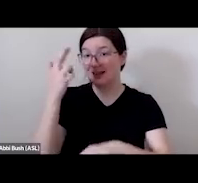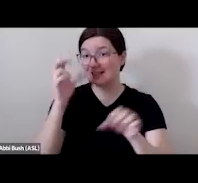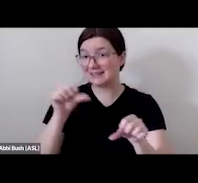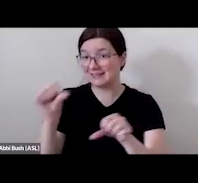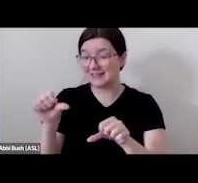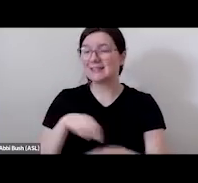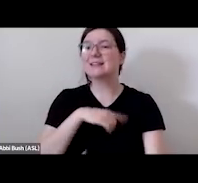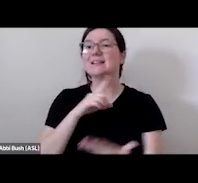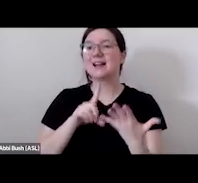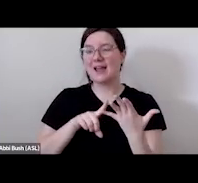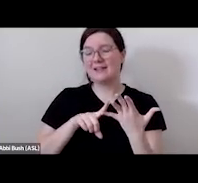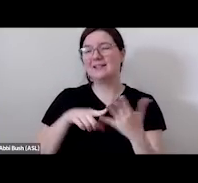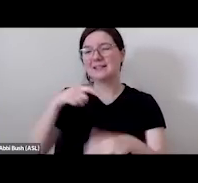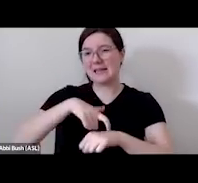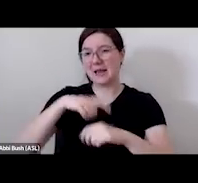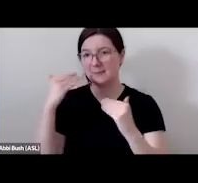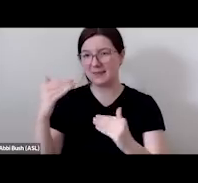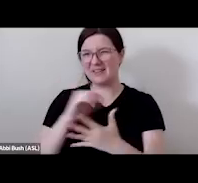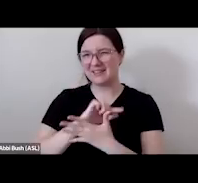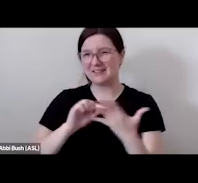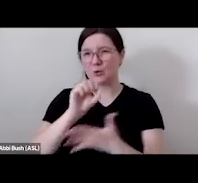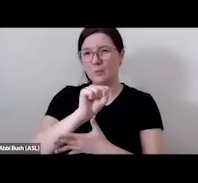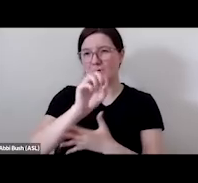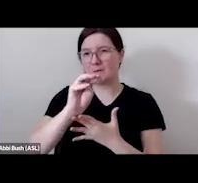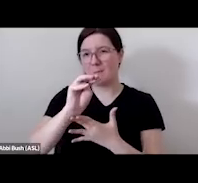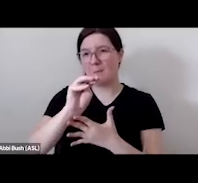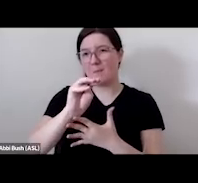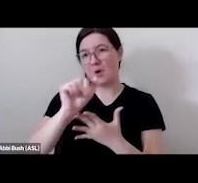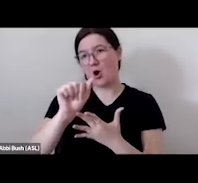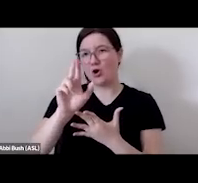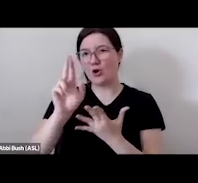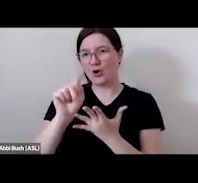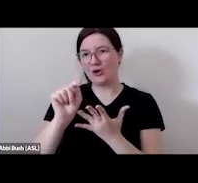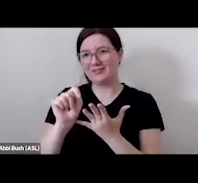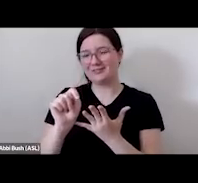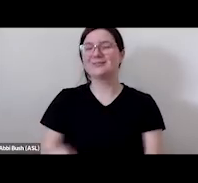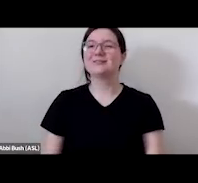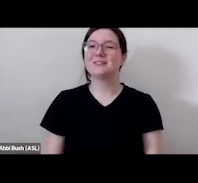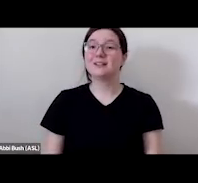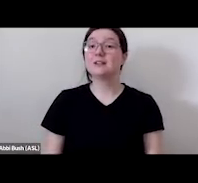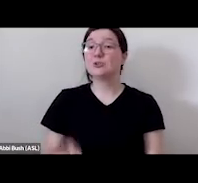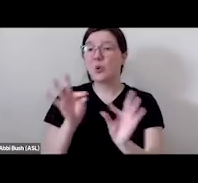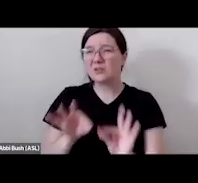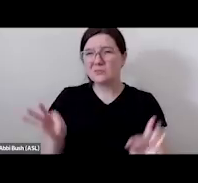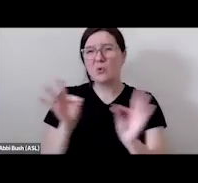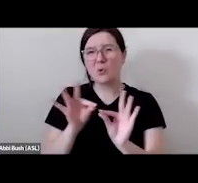We wanna lean into this discomfort and one of the phrases I often use is, if you're getting uncomfortable,